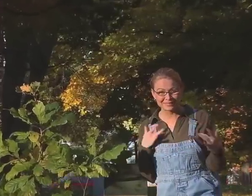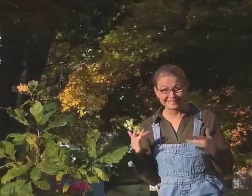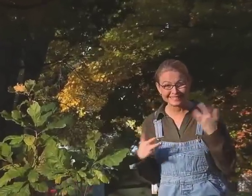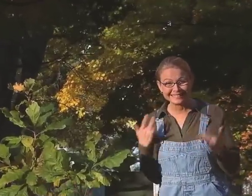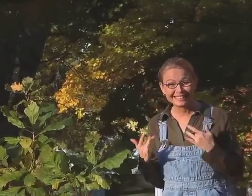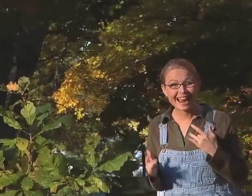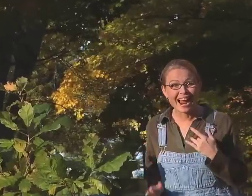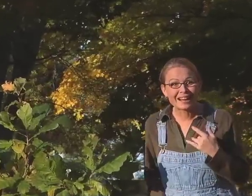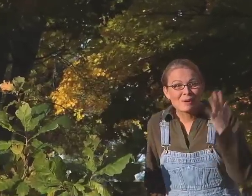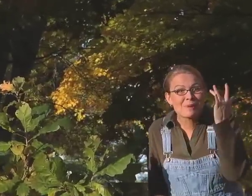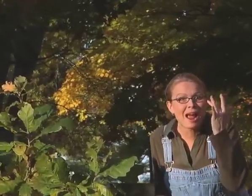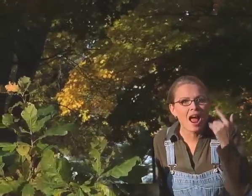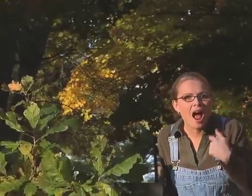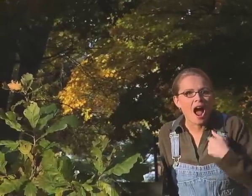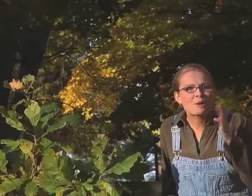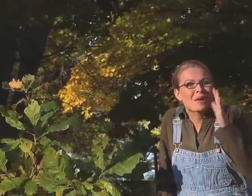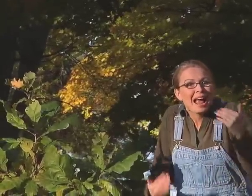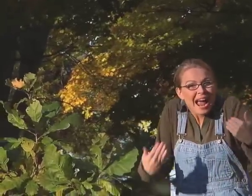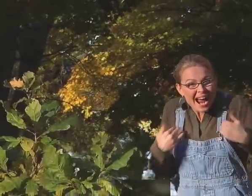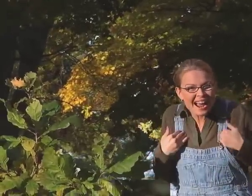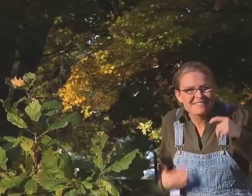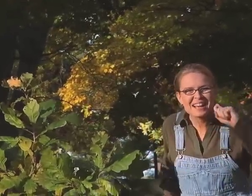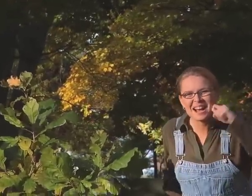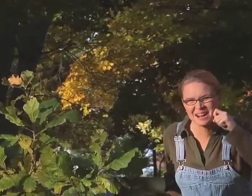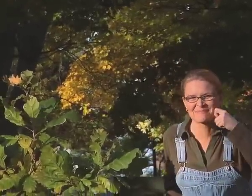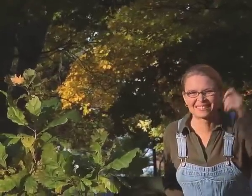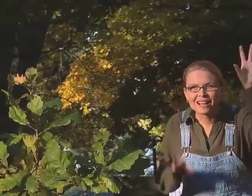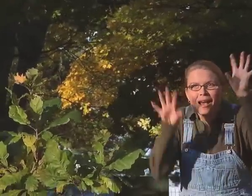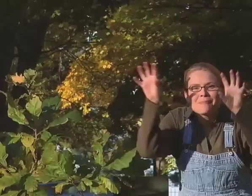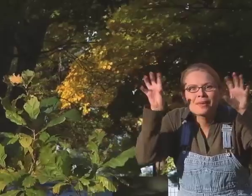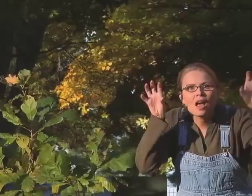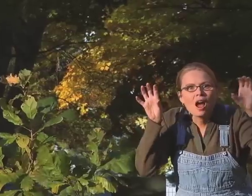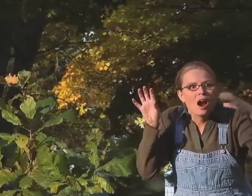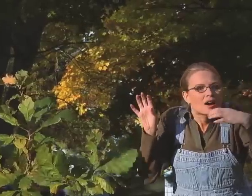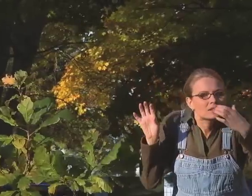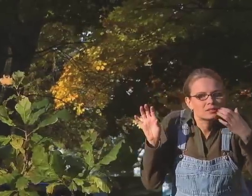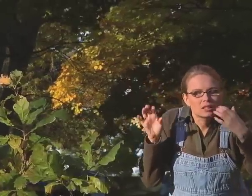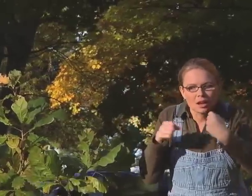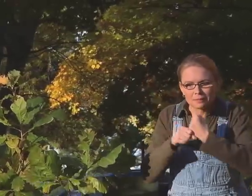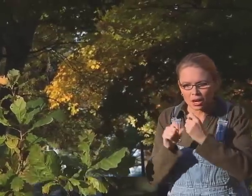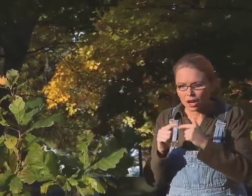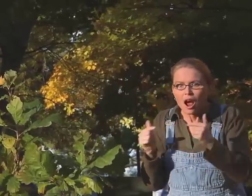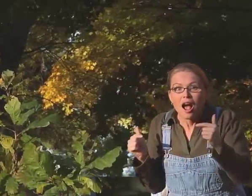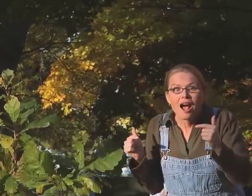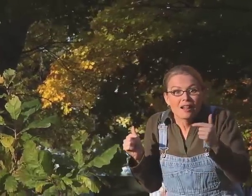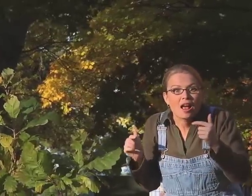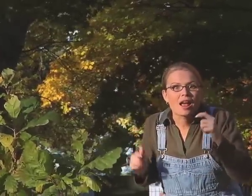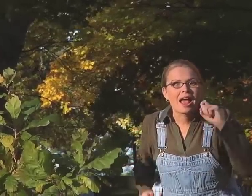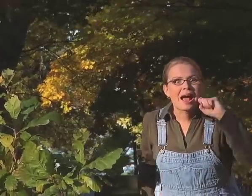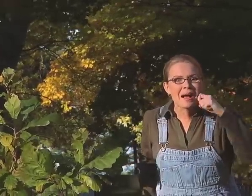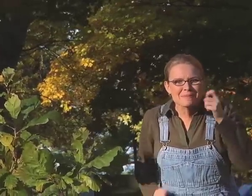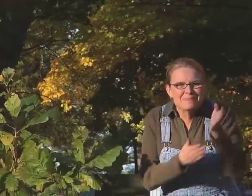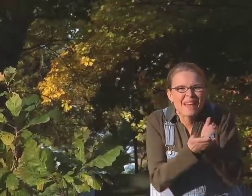I'M SO EXCITED BECAUSE I'LL HAVE APPLES TO PICK. OH, I CAN MAKE SO MANY THINGS: